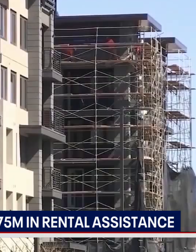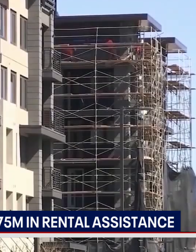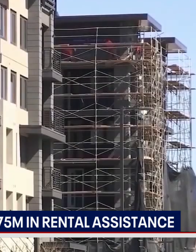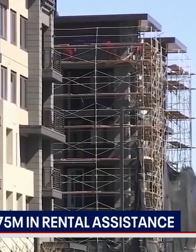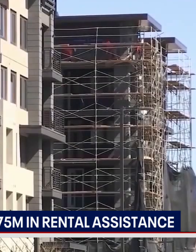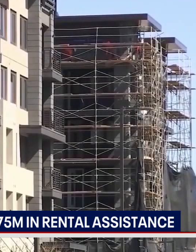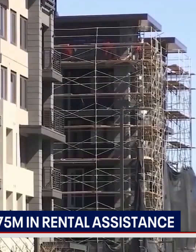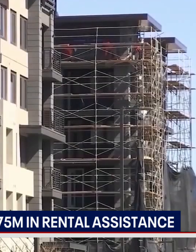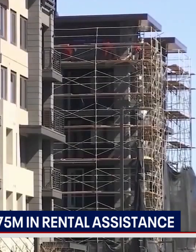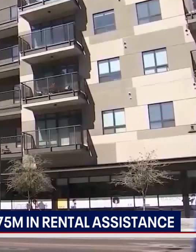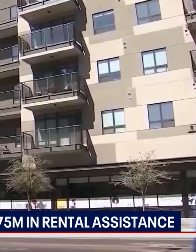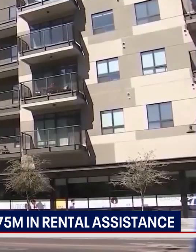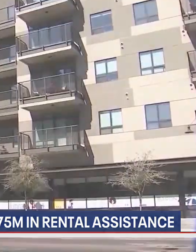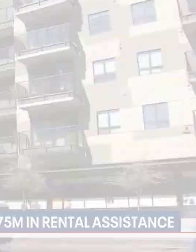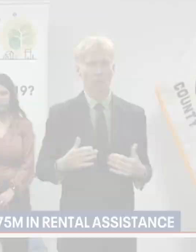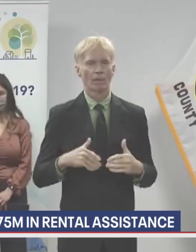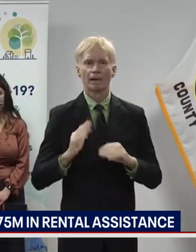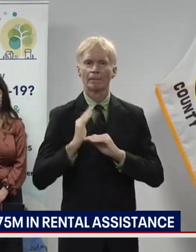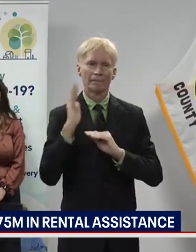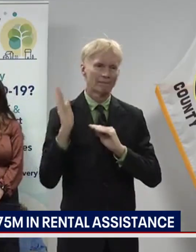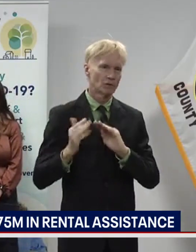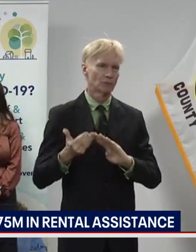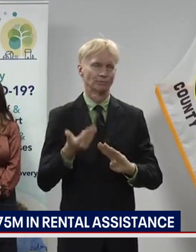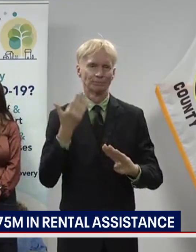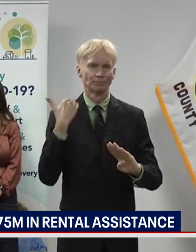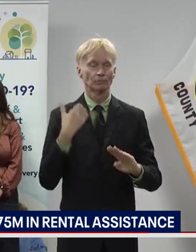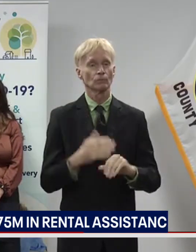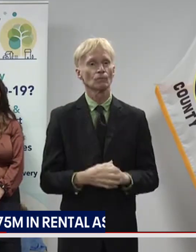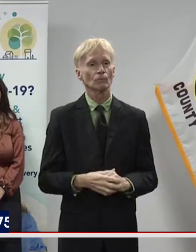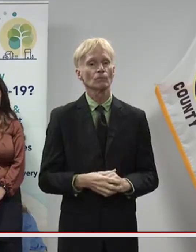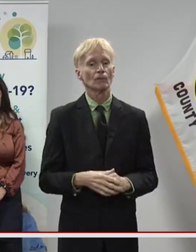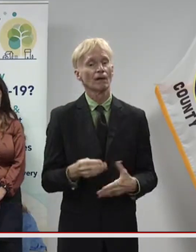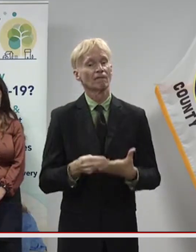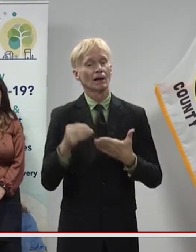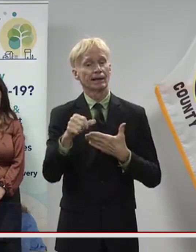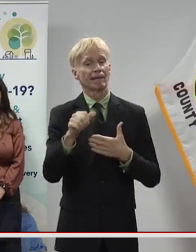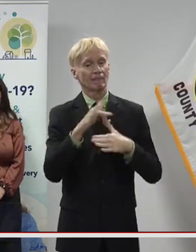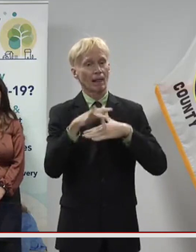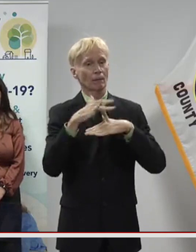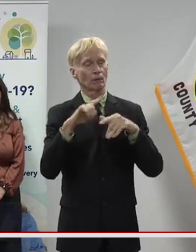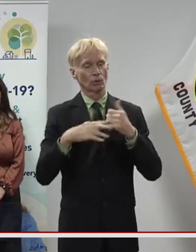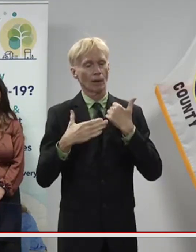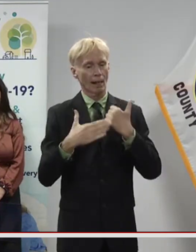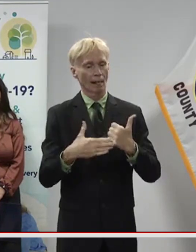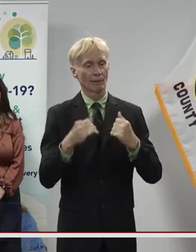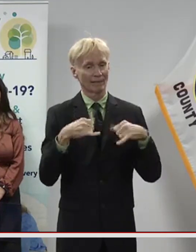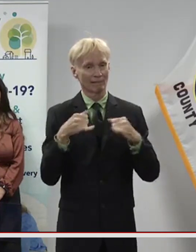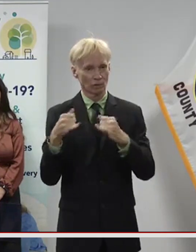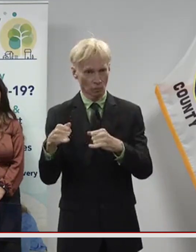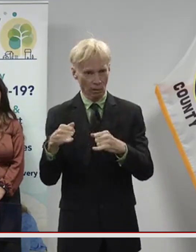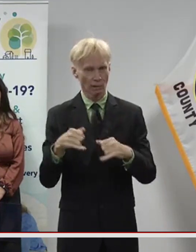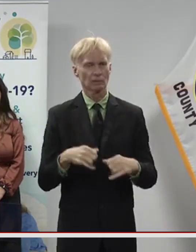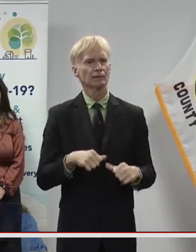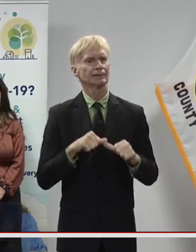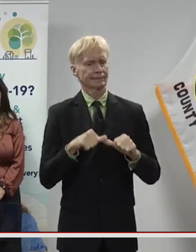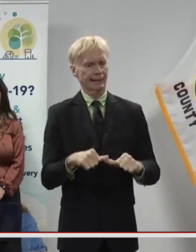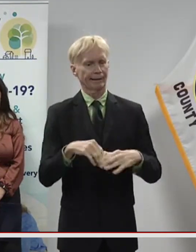PANDEMIC AND MEET CERTAIN INCOME REQUIREMENTS. PEOPLE WHO ARE ELIGIBLE CAN GET UP TO 18 MONTHS OF ASSISTANCE. THIS